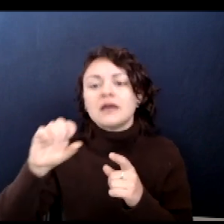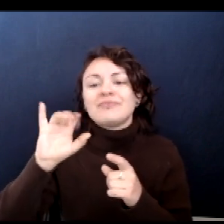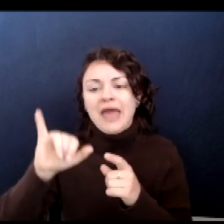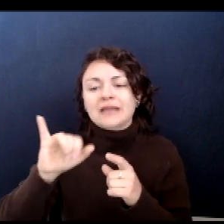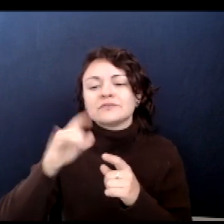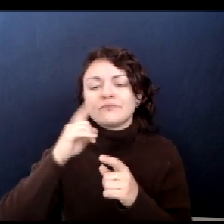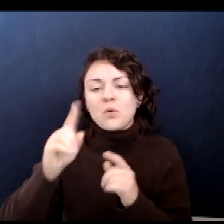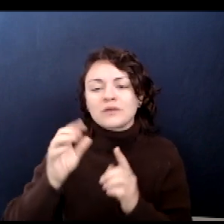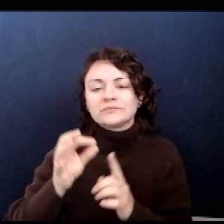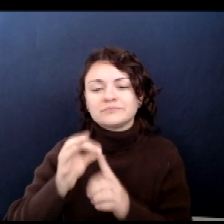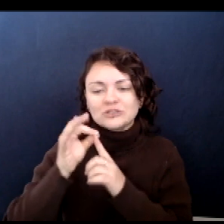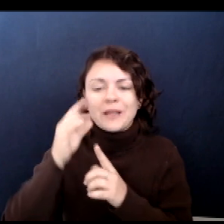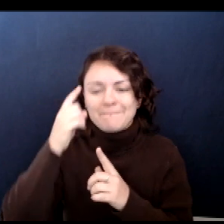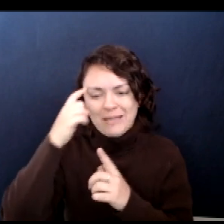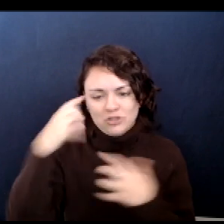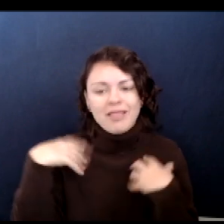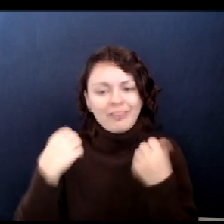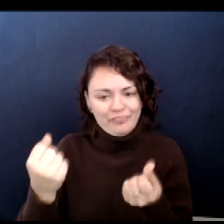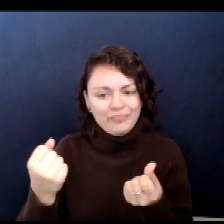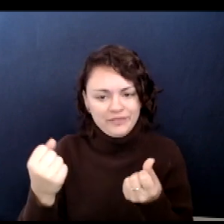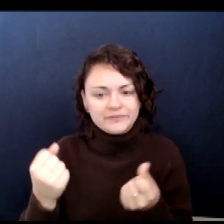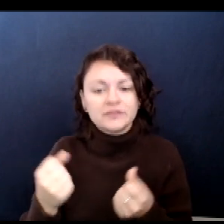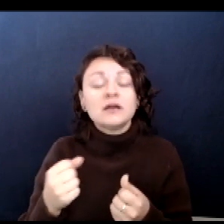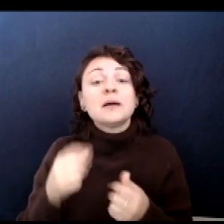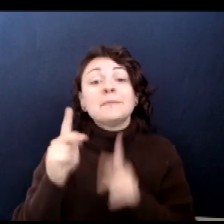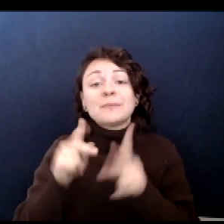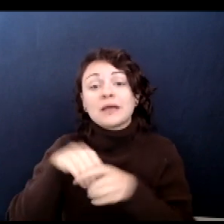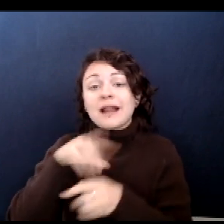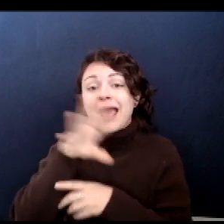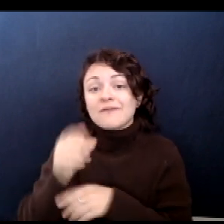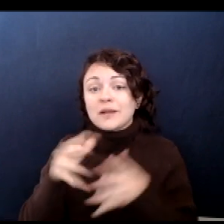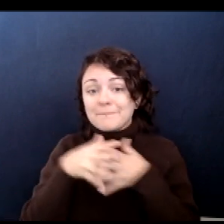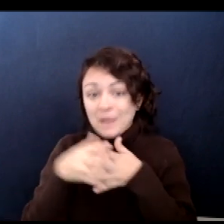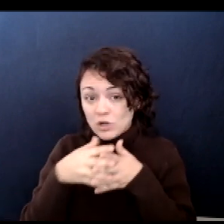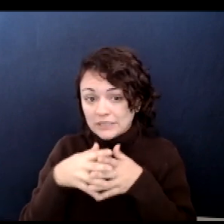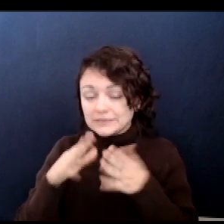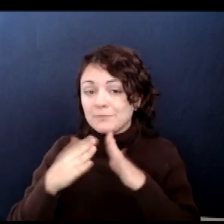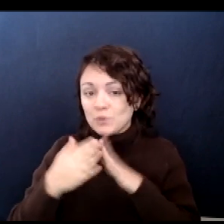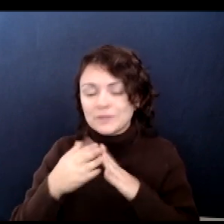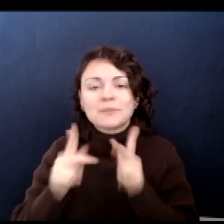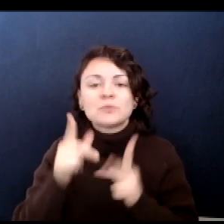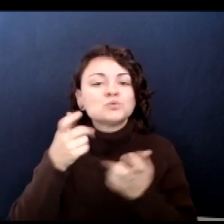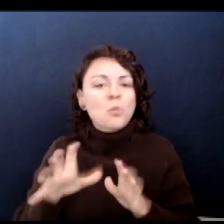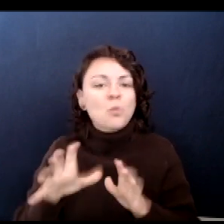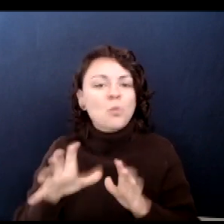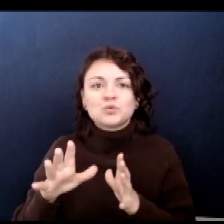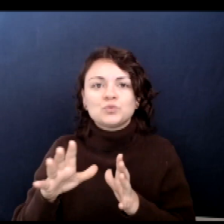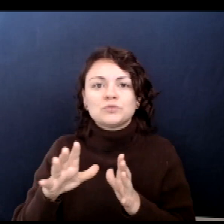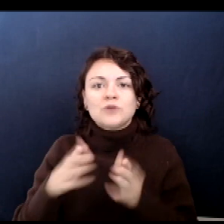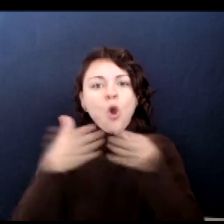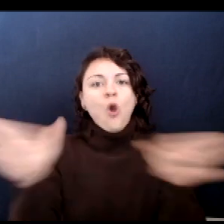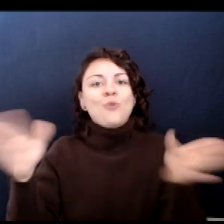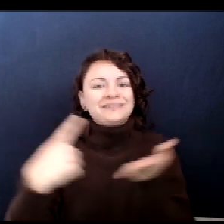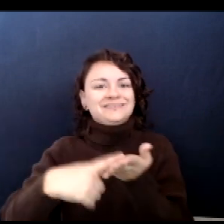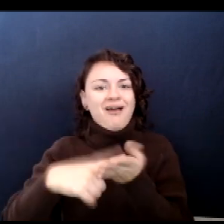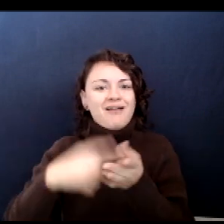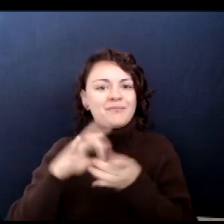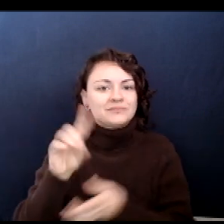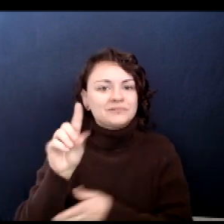people in many African immigrant communities do not want to openly talk or accept help with disability. There is some level of stigma with